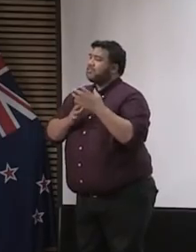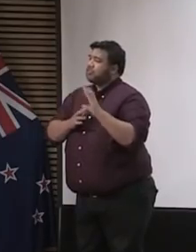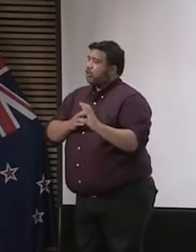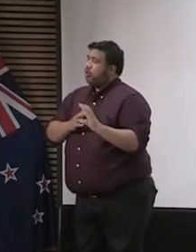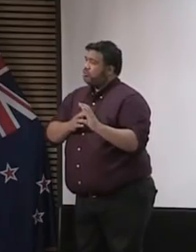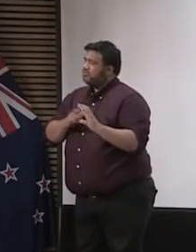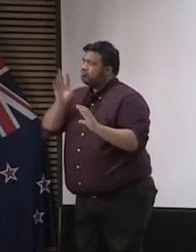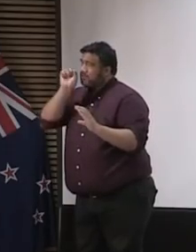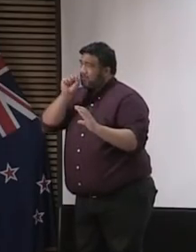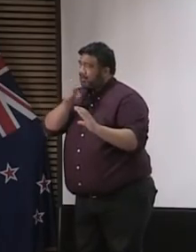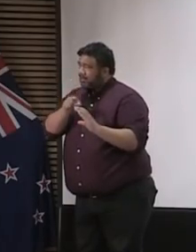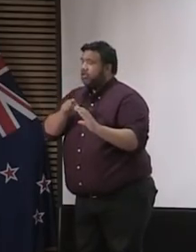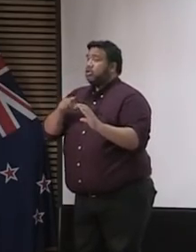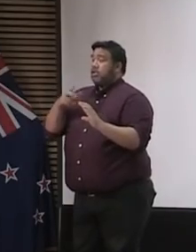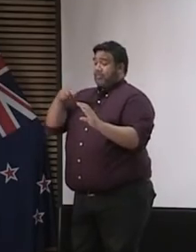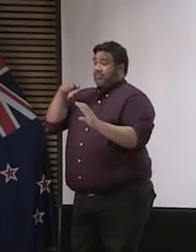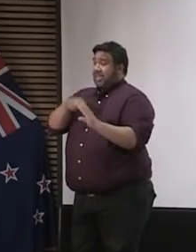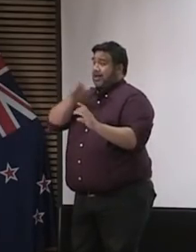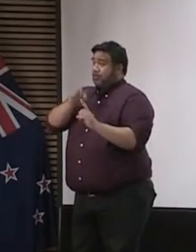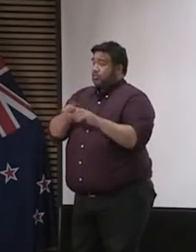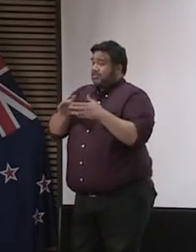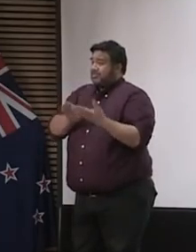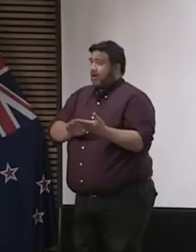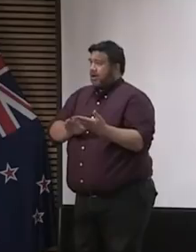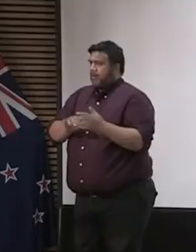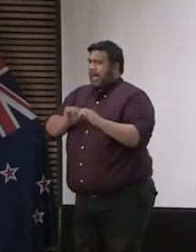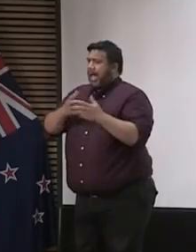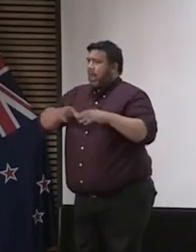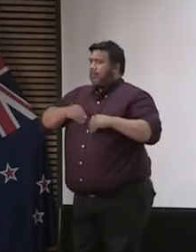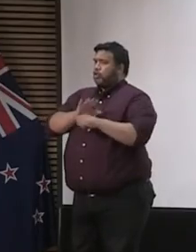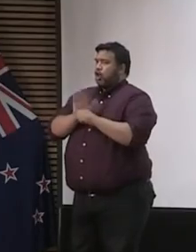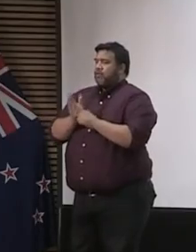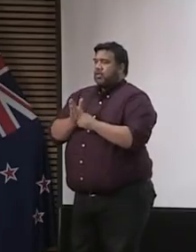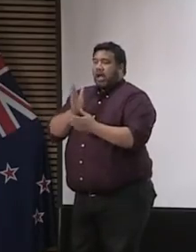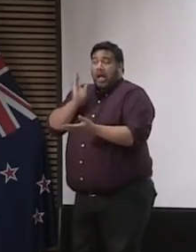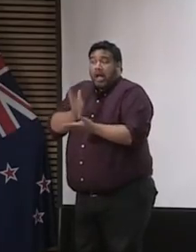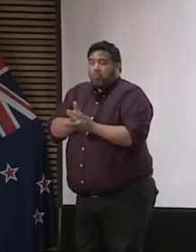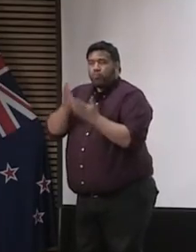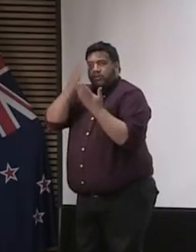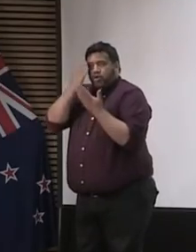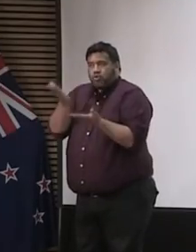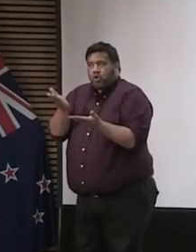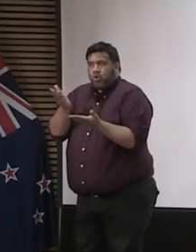entirely clear where thatcase came from but there havebeen no cases on the WestCoast for some weeks now.